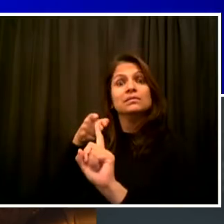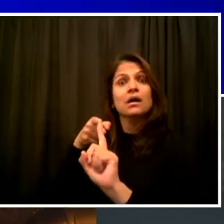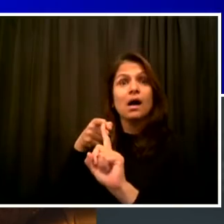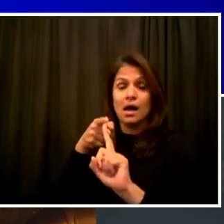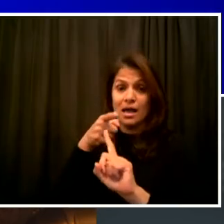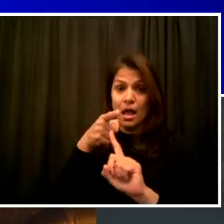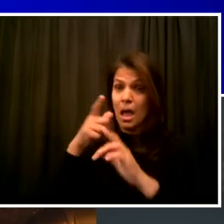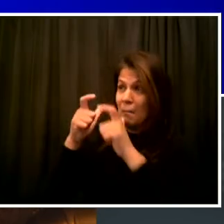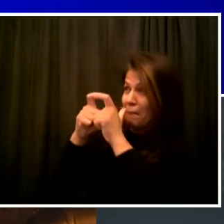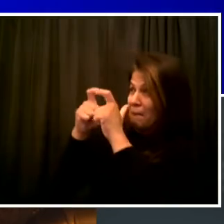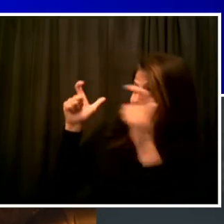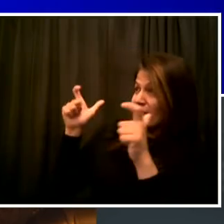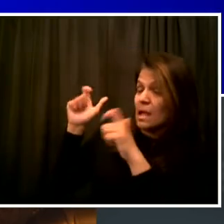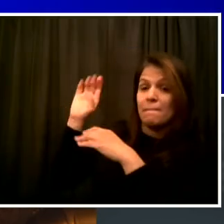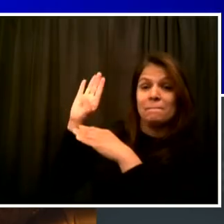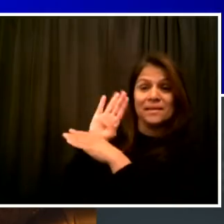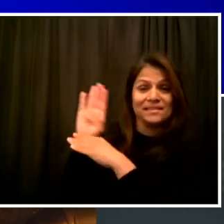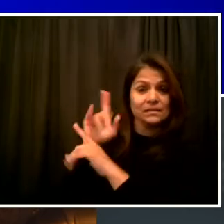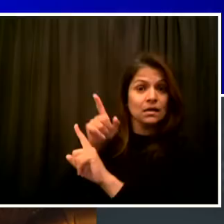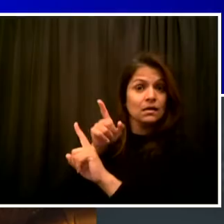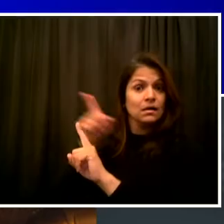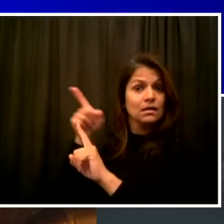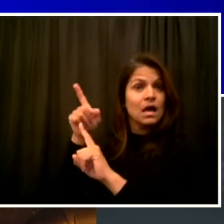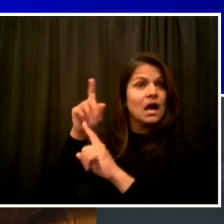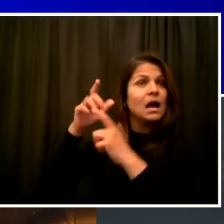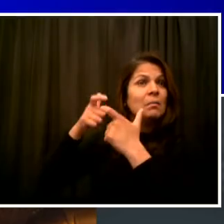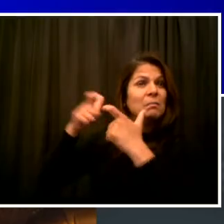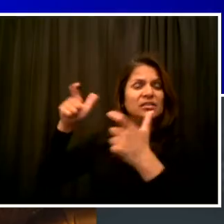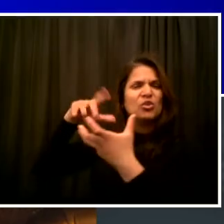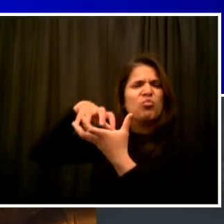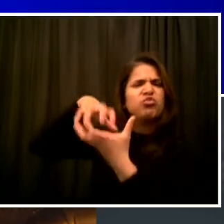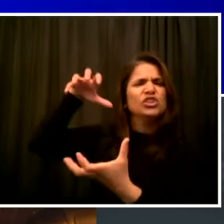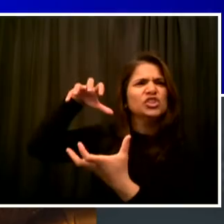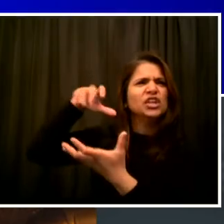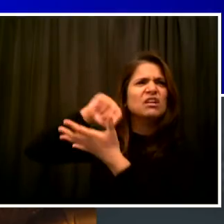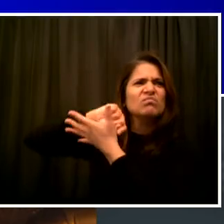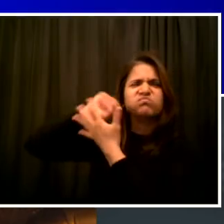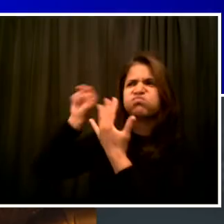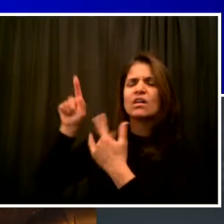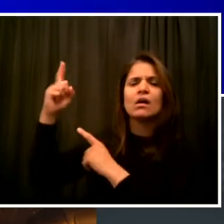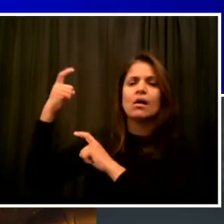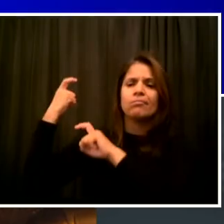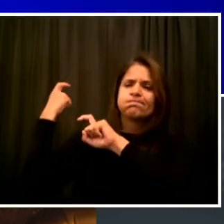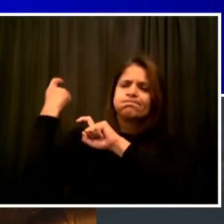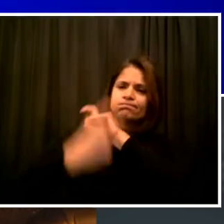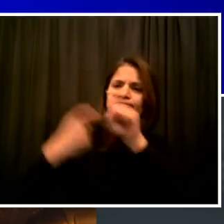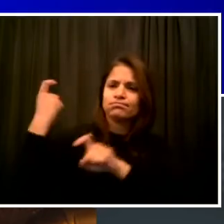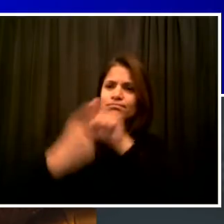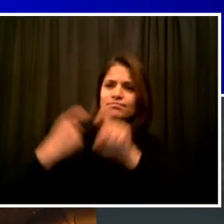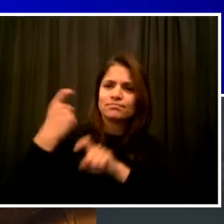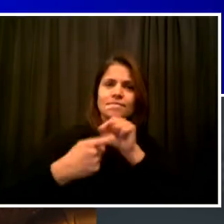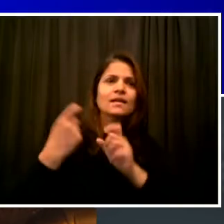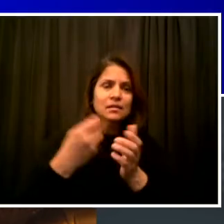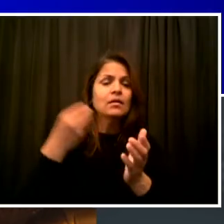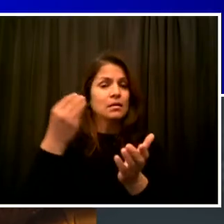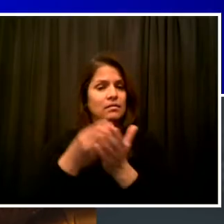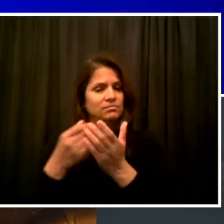COMMUNITY TO HELP OUR SMALL BUSINESSES. WE TALKED ABOUT THAT. THERE WAS ONE PARTICULARLY POIGNANT MOMENT